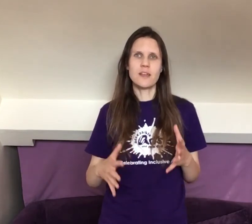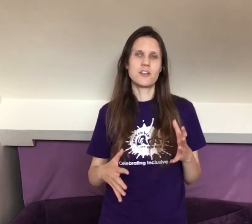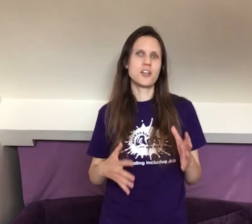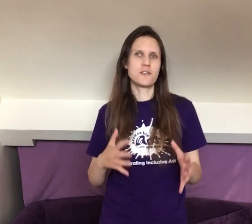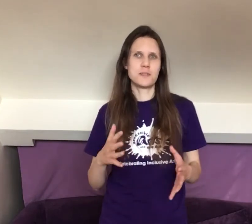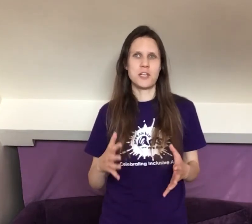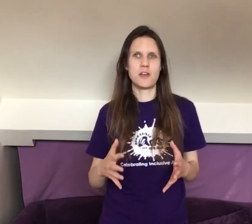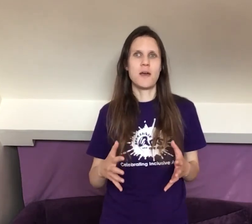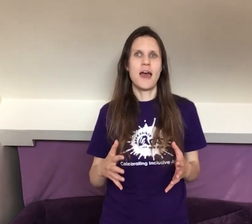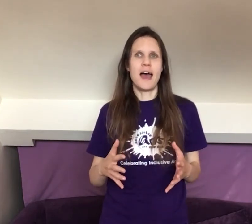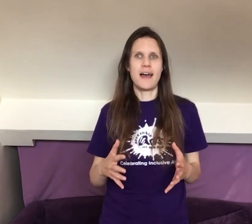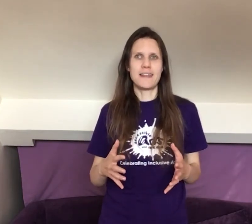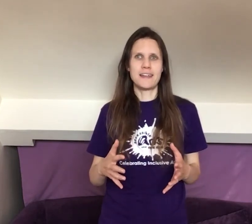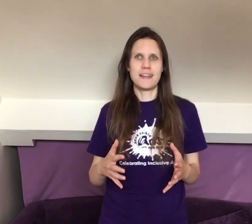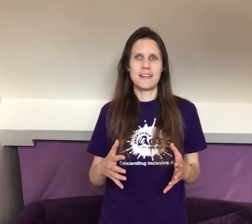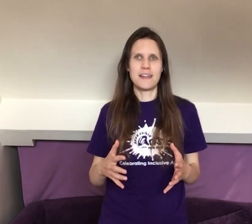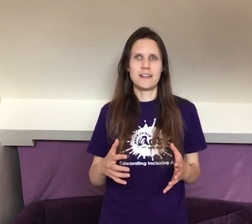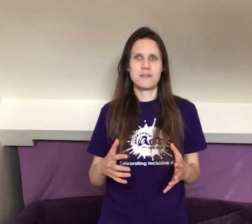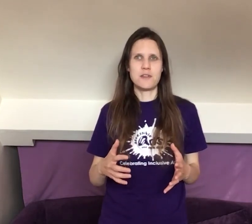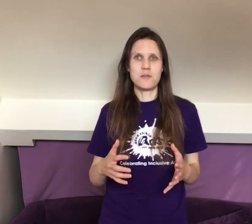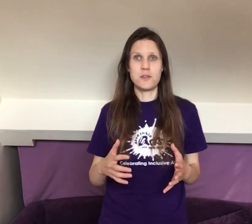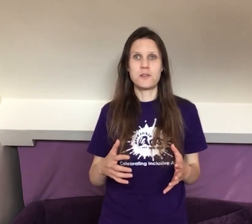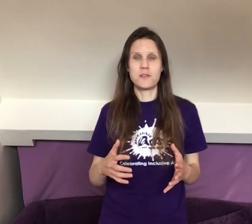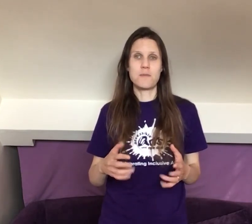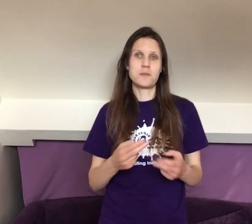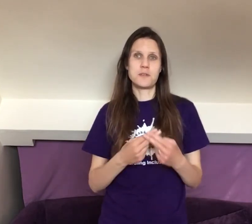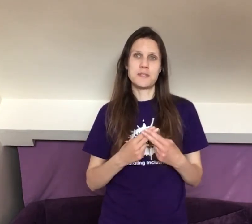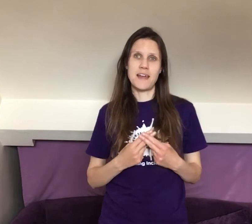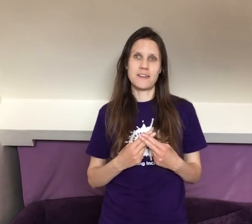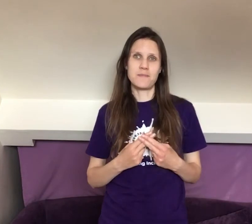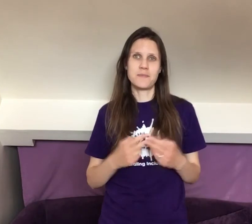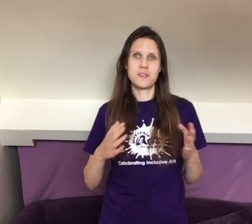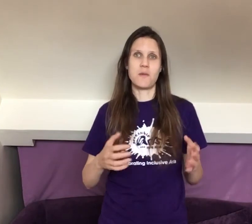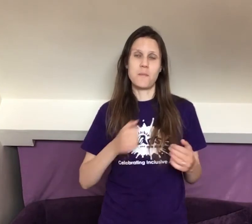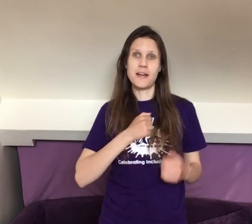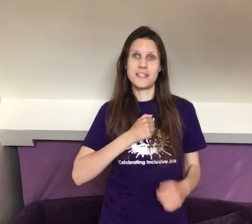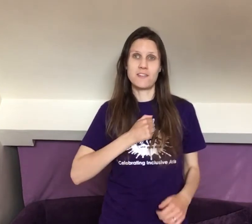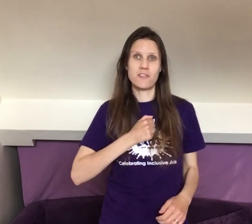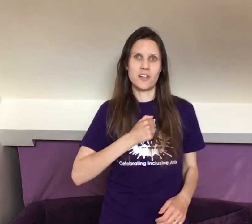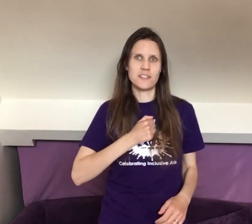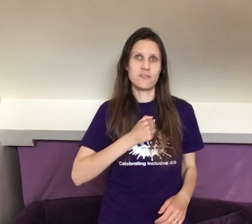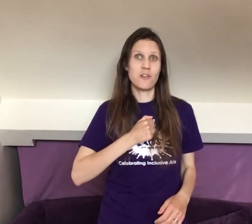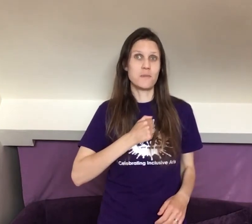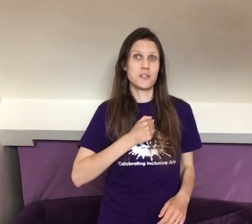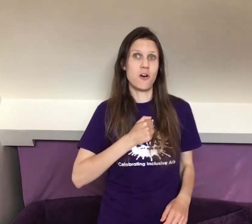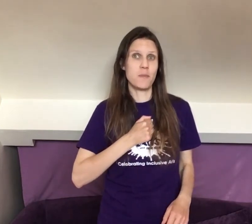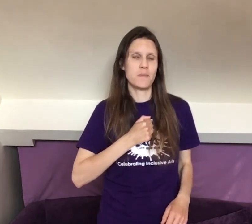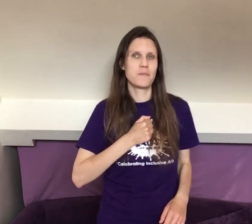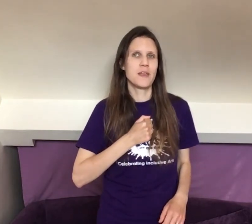I’ll show them to you, and then, and then you can, and then we’ll do them together. So, my turn first. From the top.